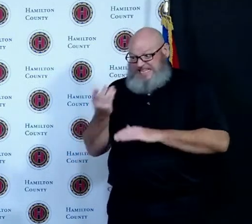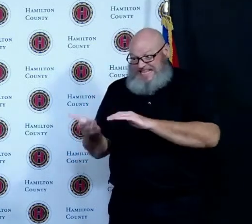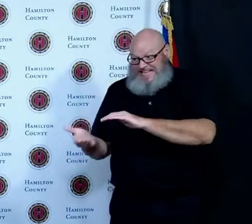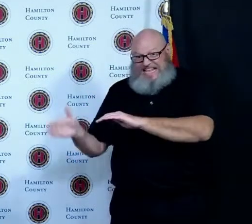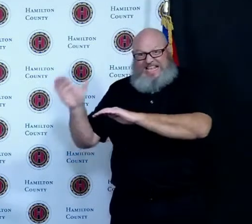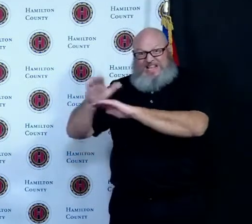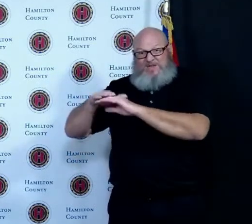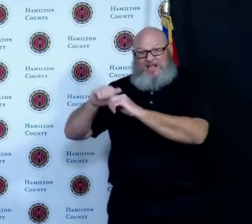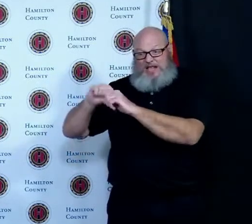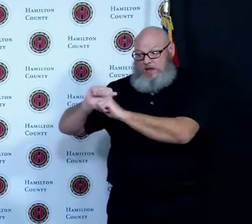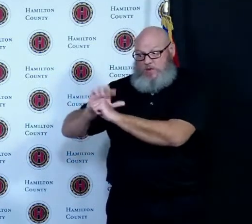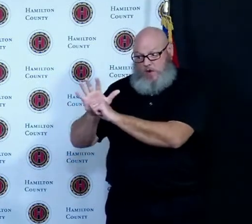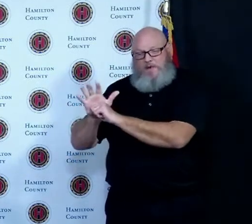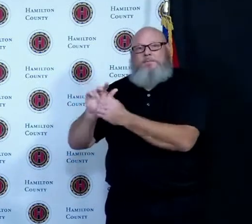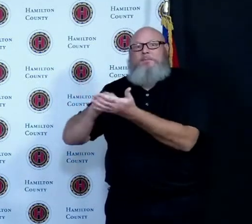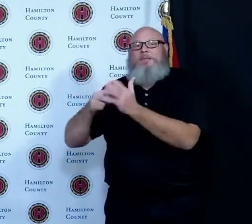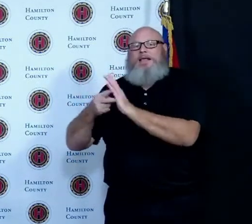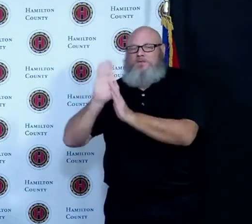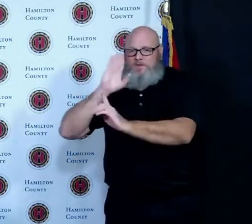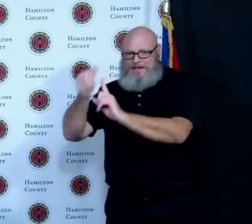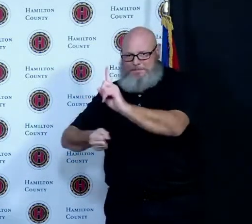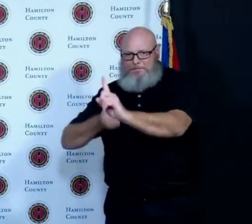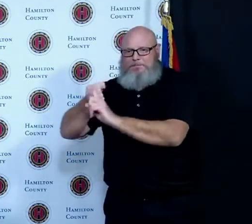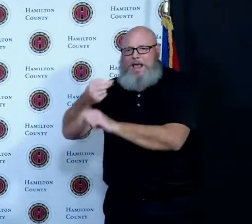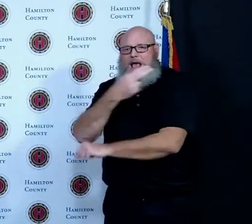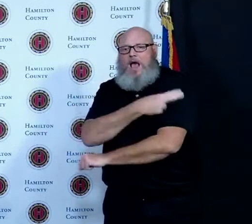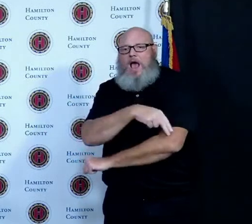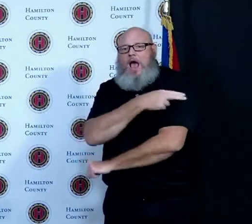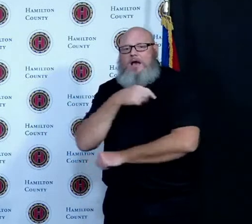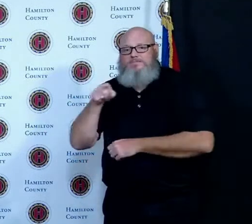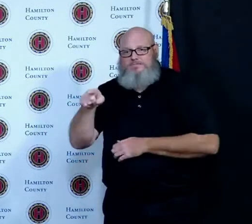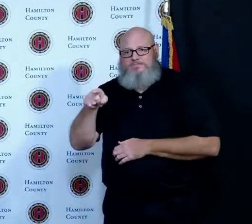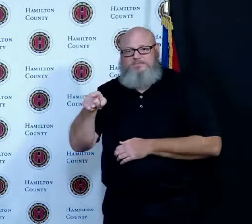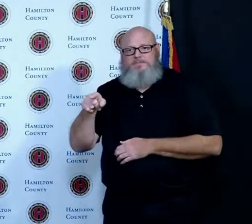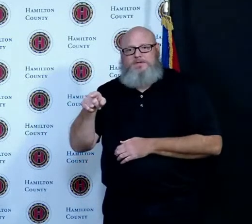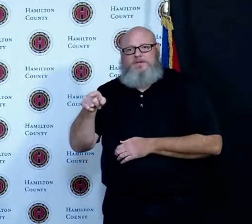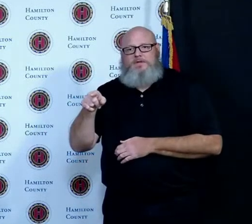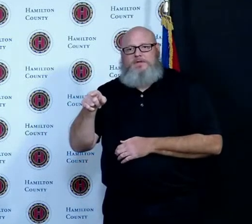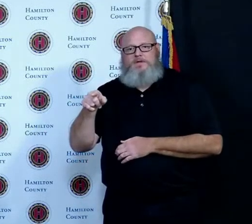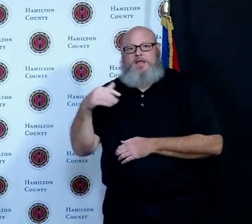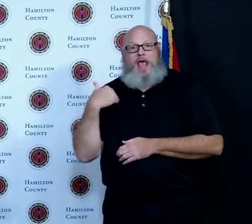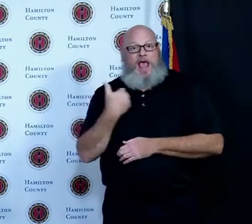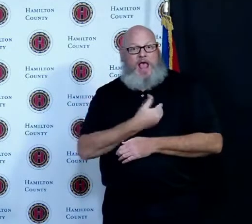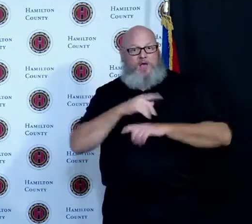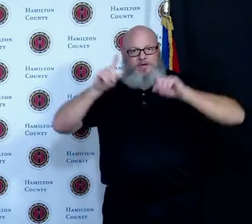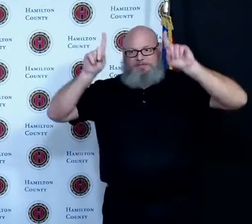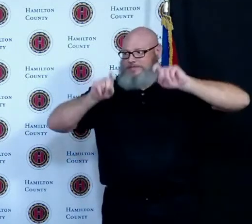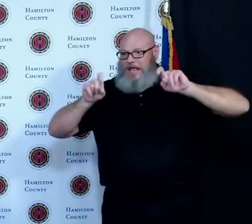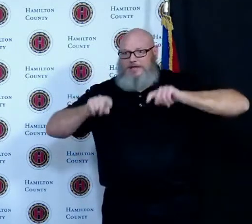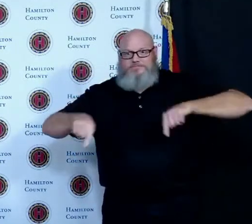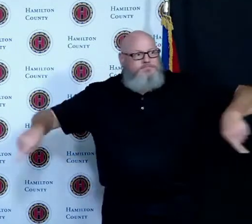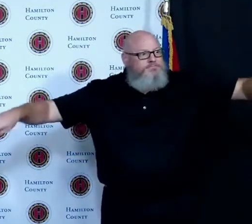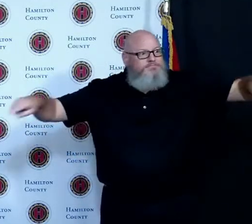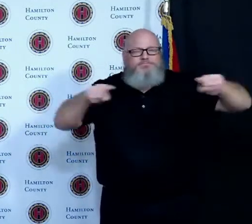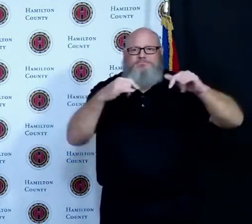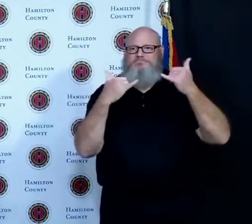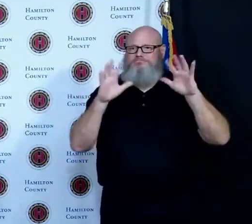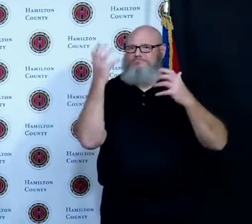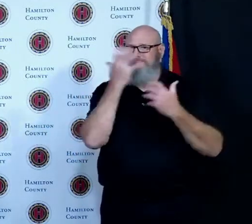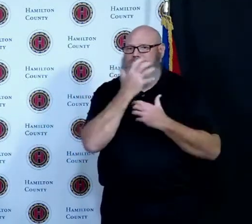we in Hamilton County have great access to testing you can visit our website at hcph.org for details